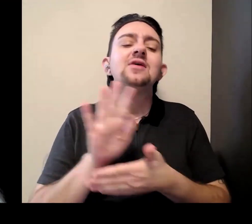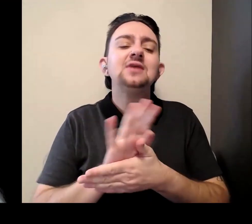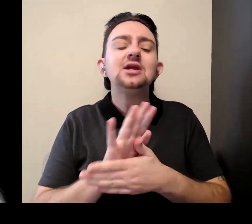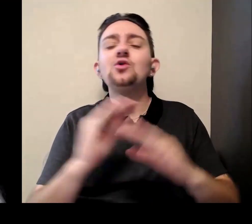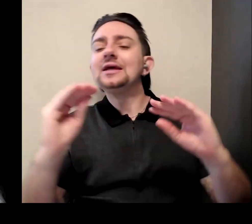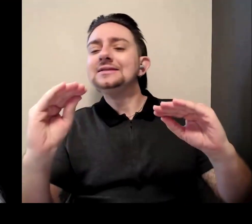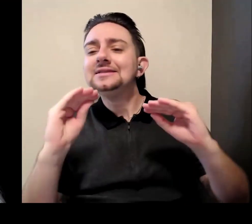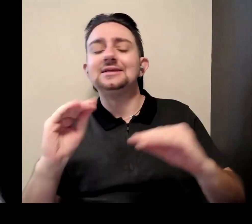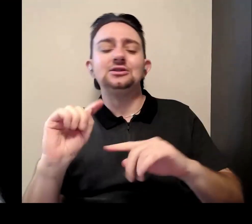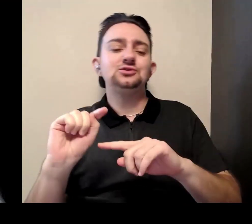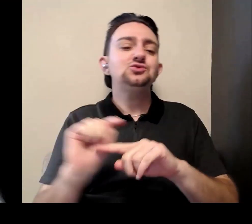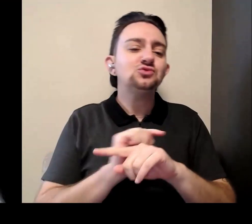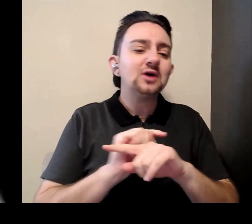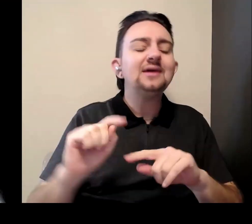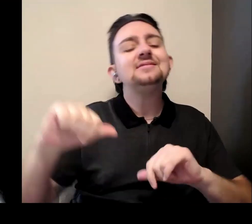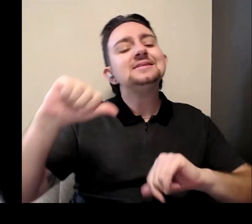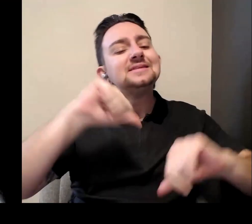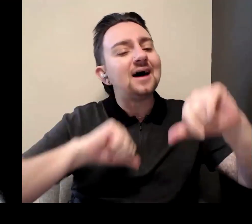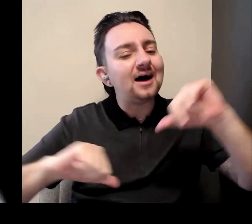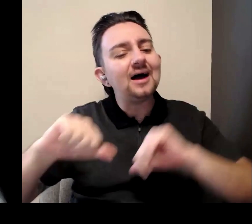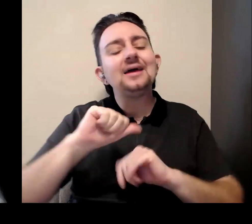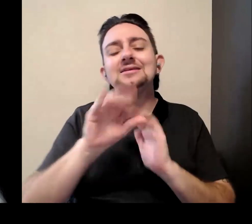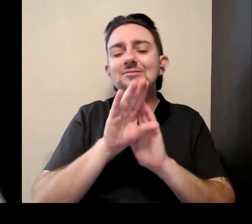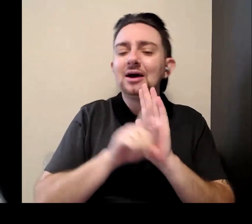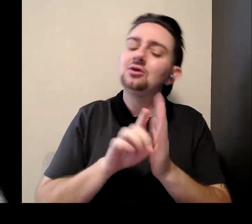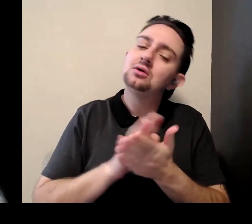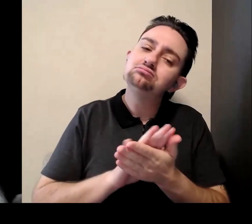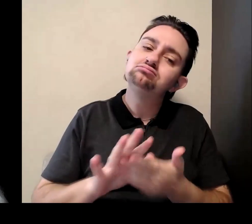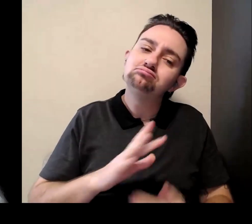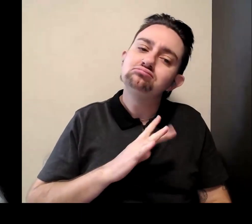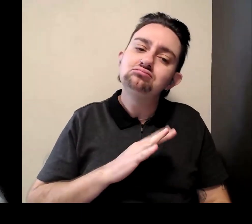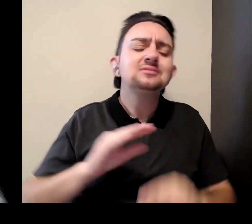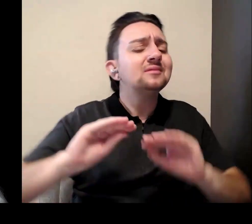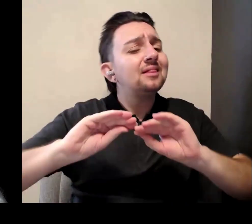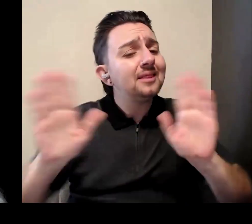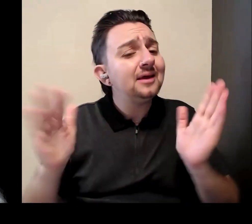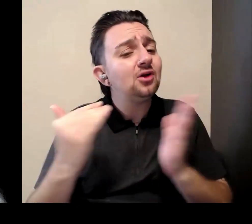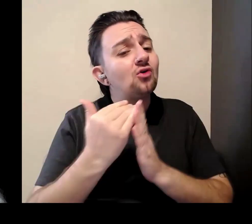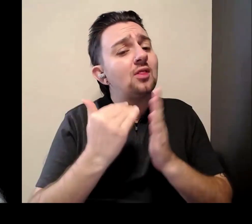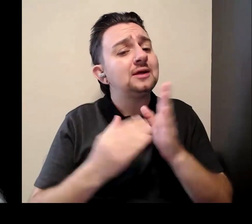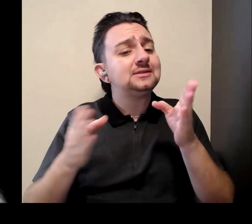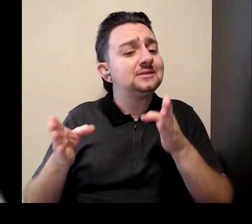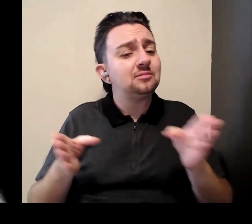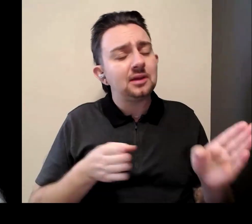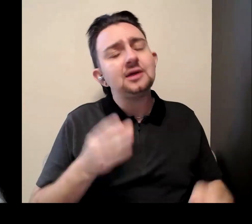And then it has very spelled out lesson plans. Now, you do have to convert a lot of the materials into braille.